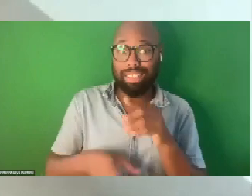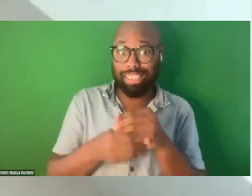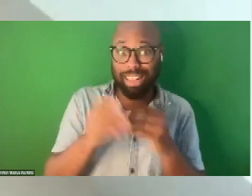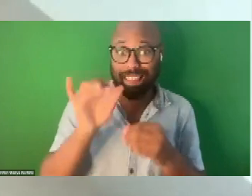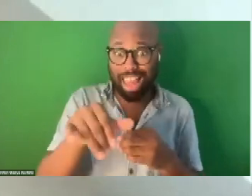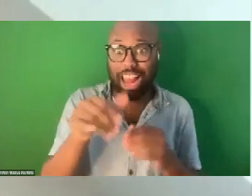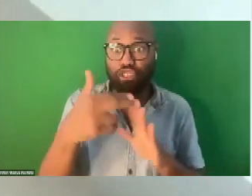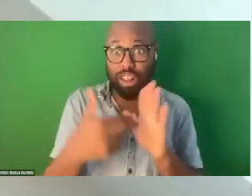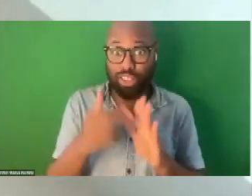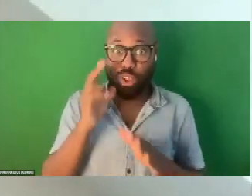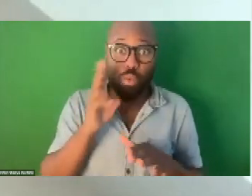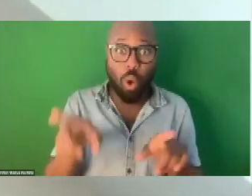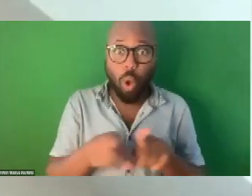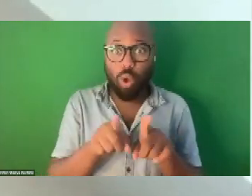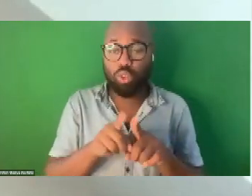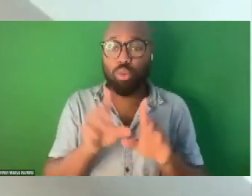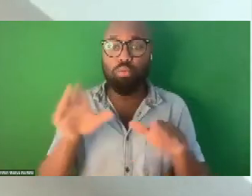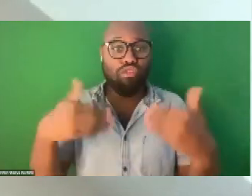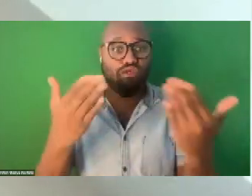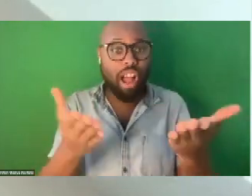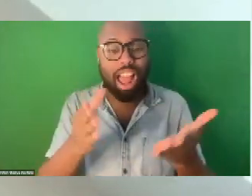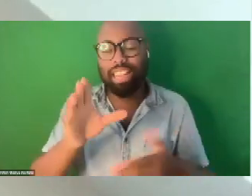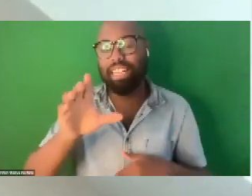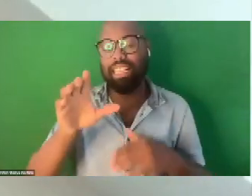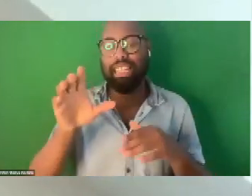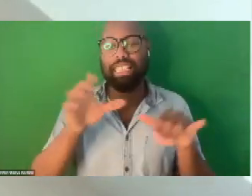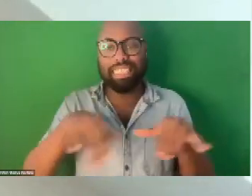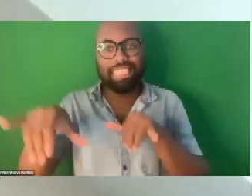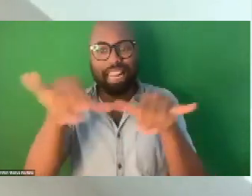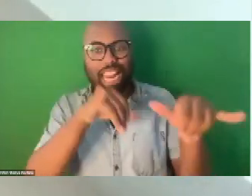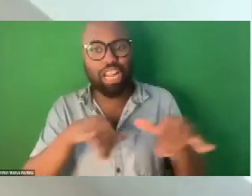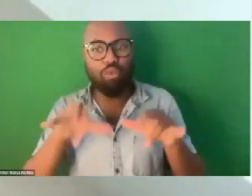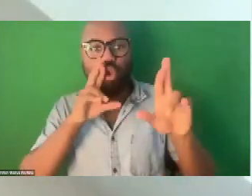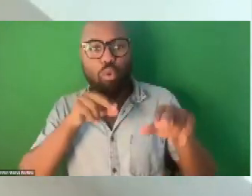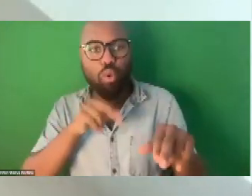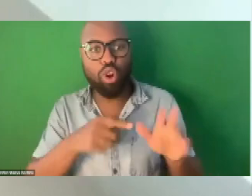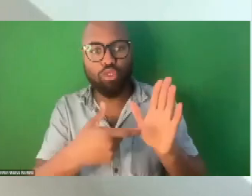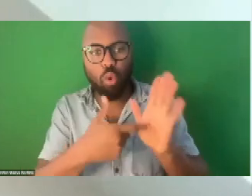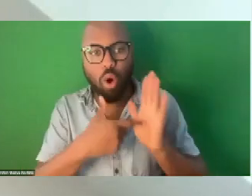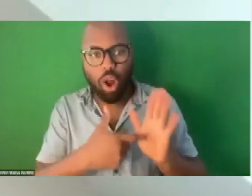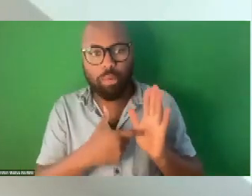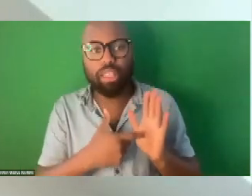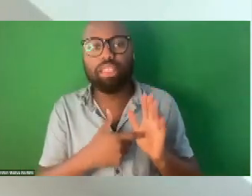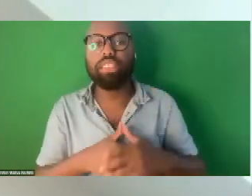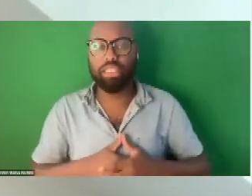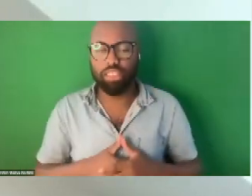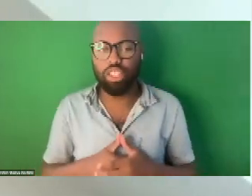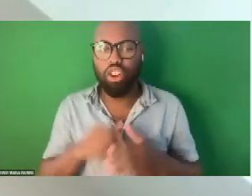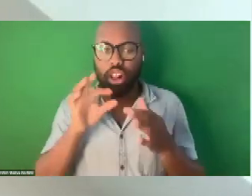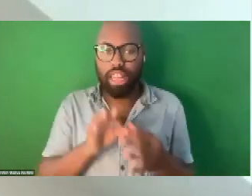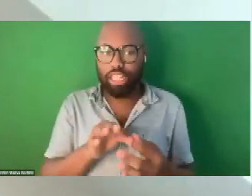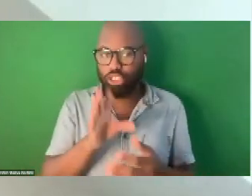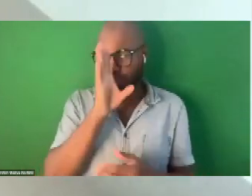standard reporting requirements with respect to direct care worker pay,